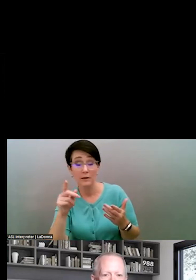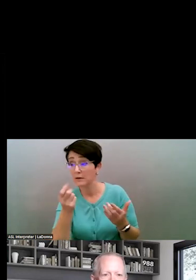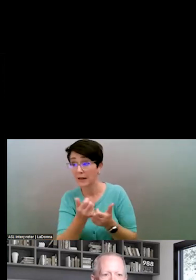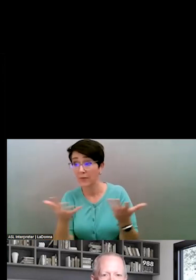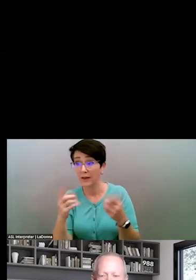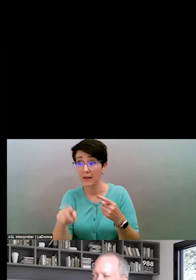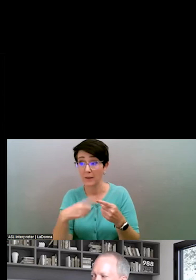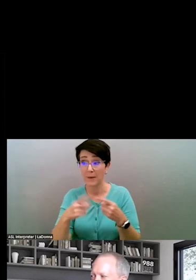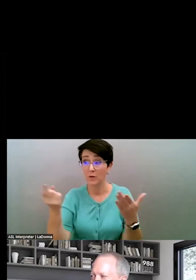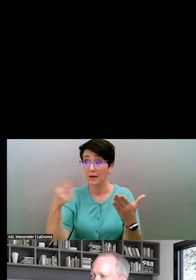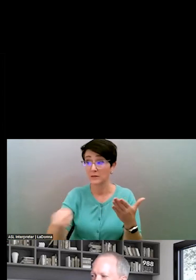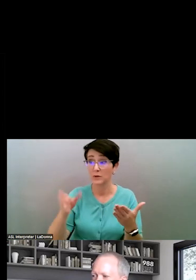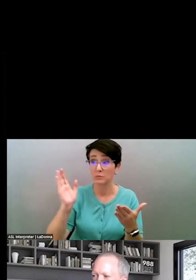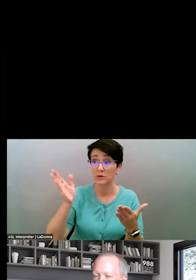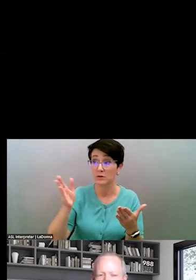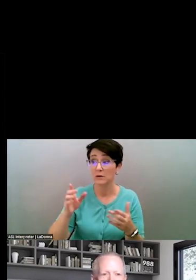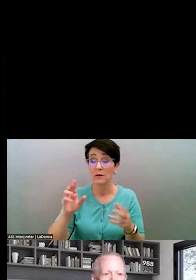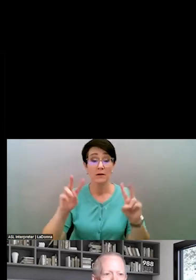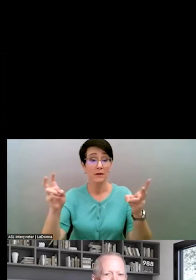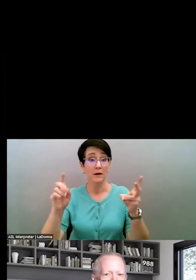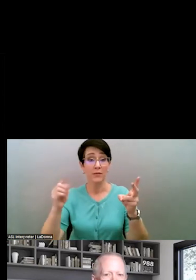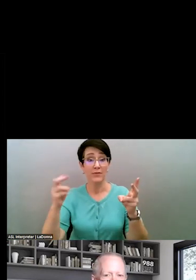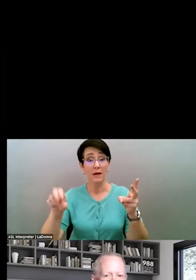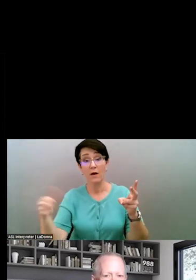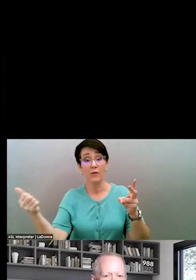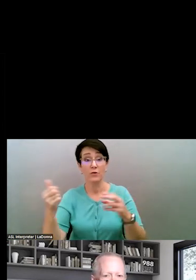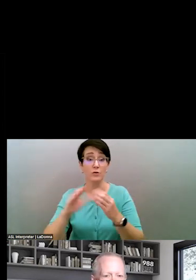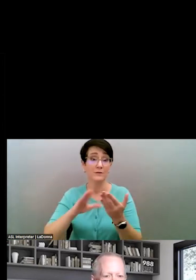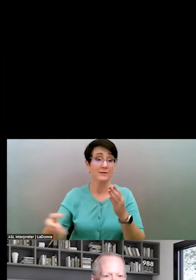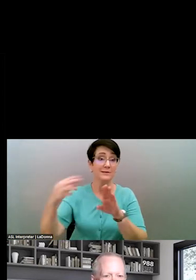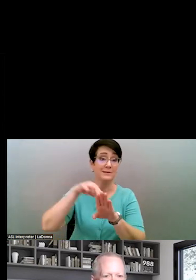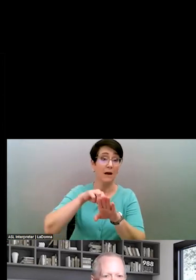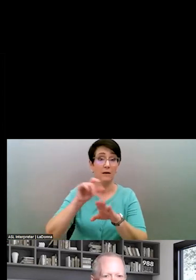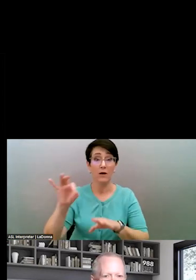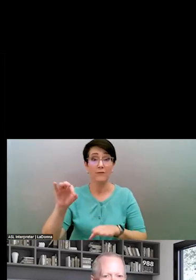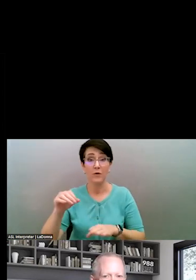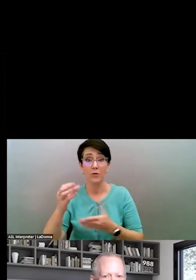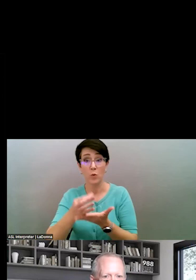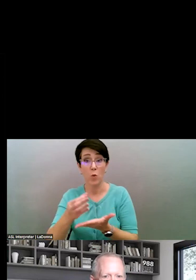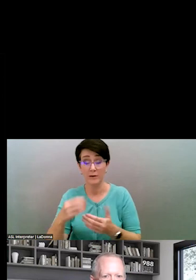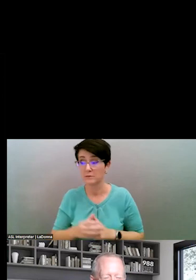PRESENTATION. OTHER SIDE OF THE COIN. >> YEAH, WE ARE GOING TO TALK A LITTLE BIT ABOUT,